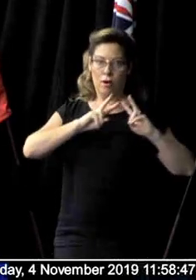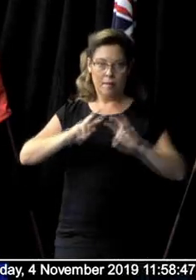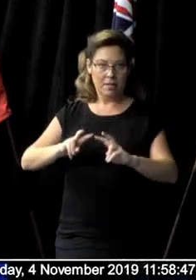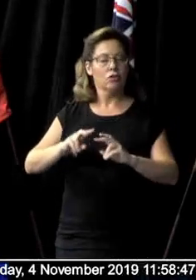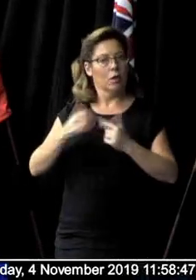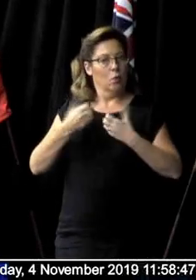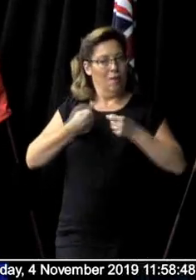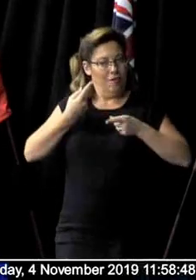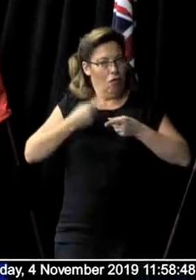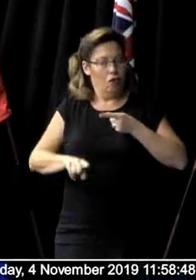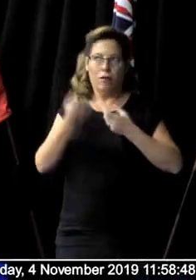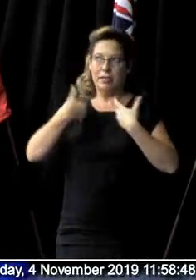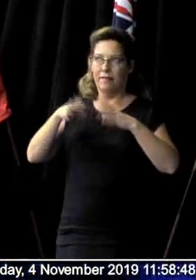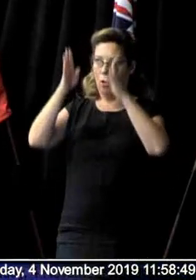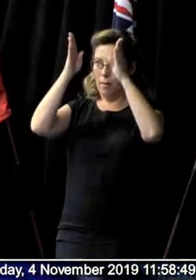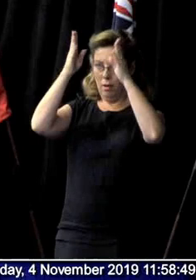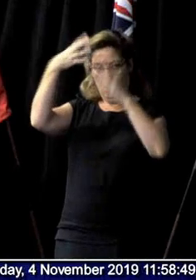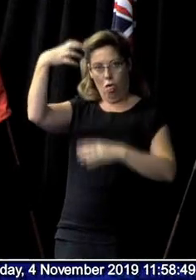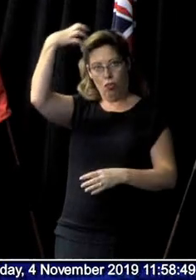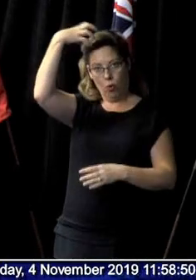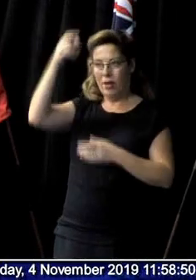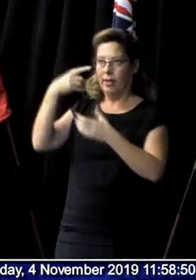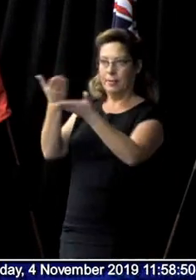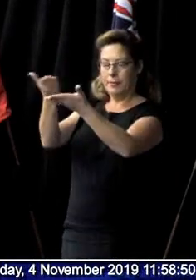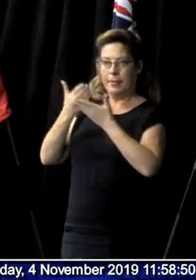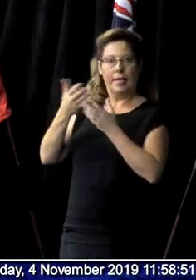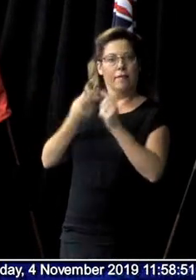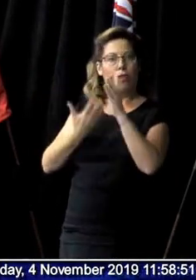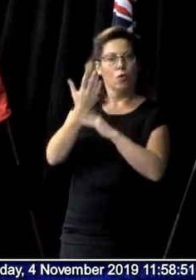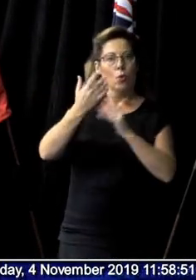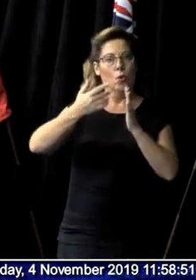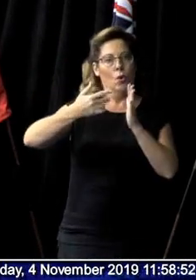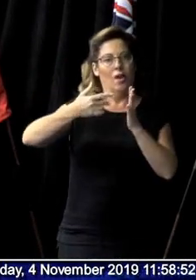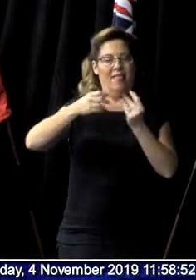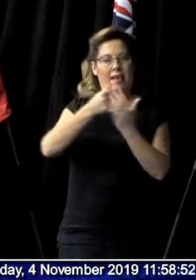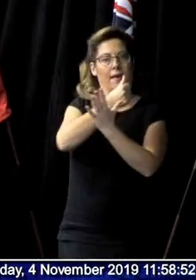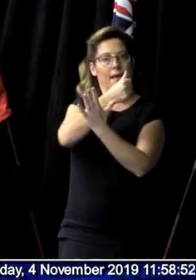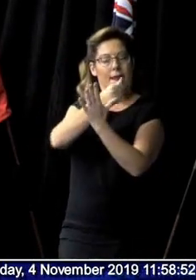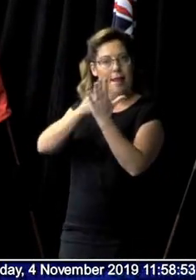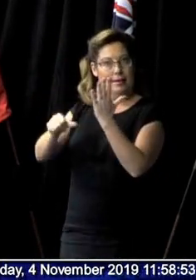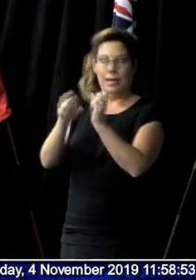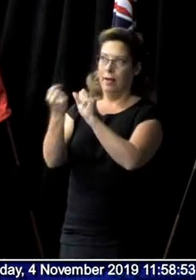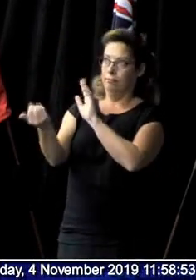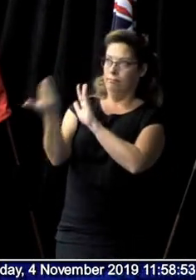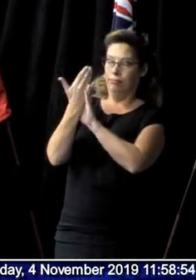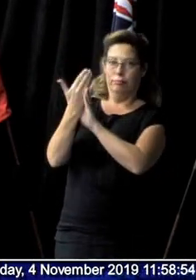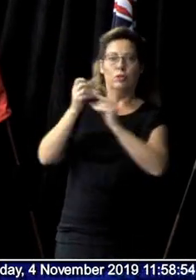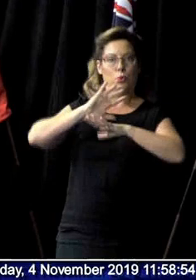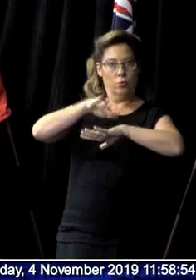4 April 2019 and amended on 13 September 2019 to inquire into and report on violence,